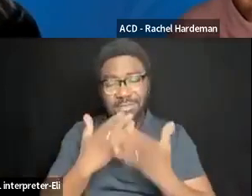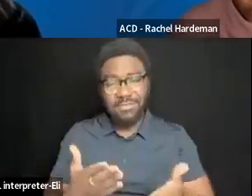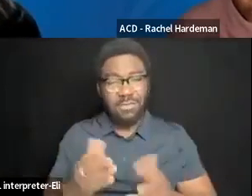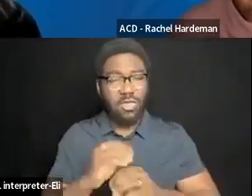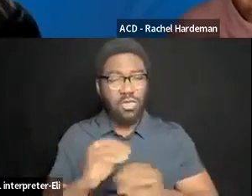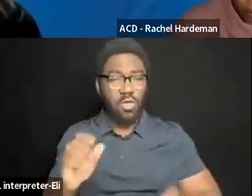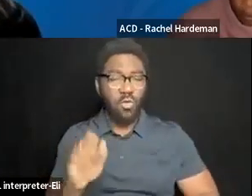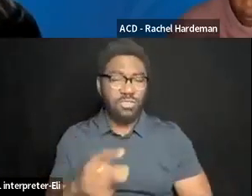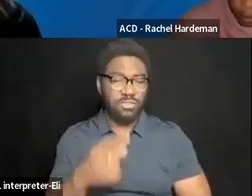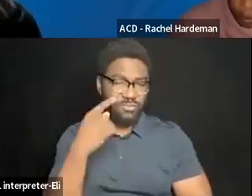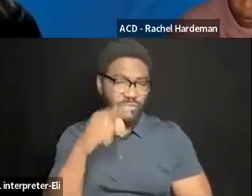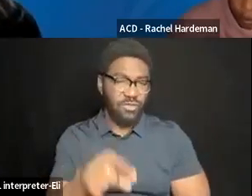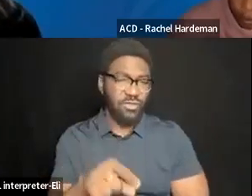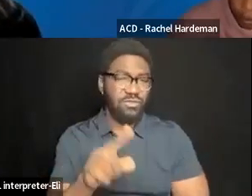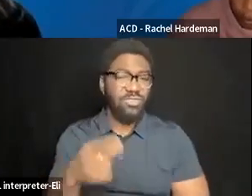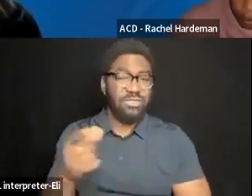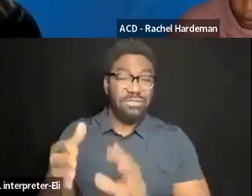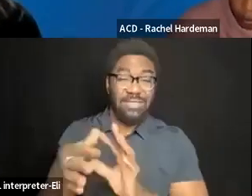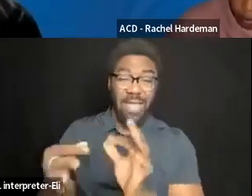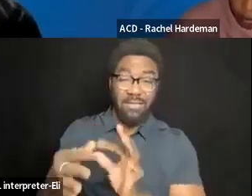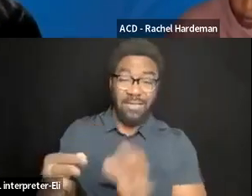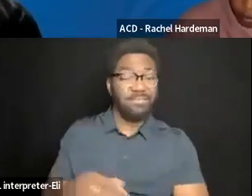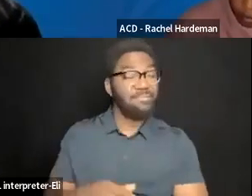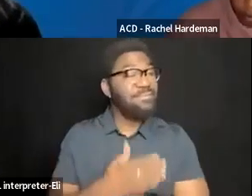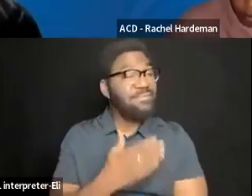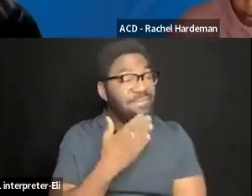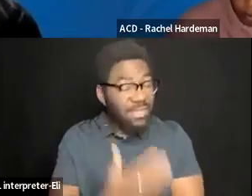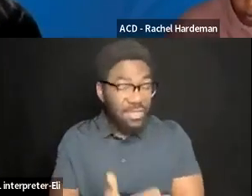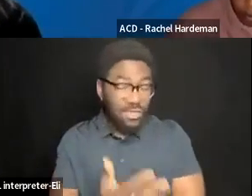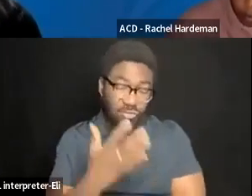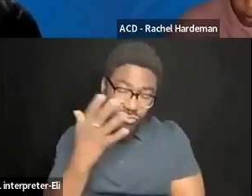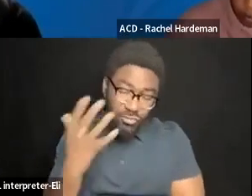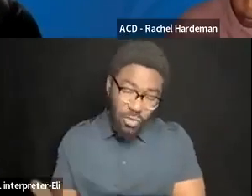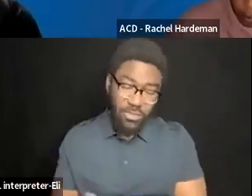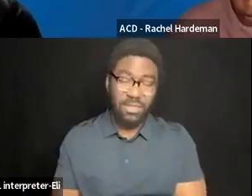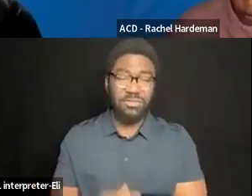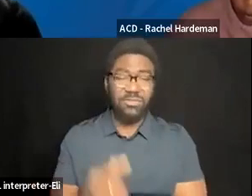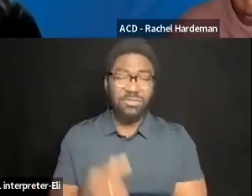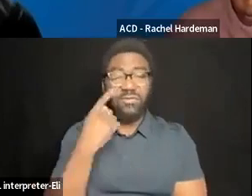for you, just a comment. Thank you very much for continuing to work